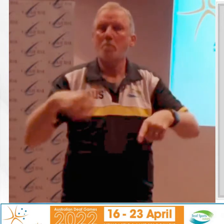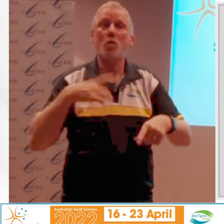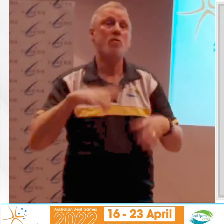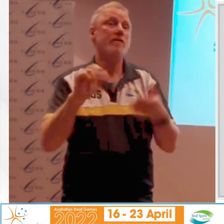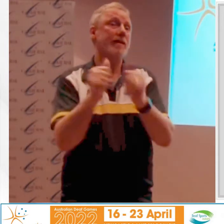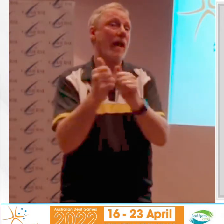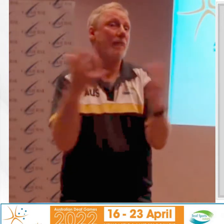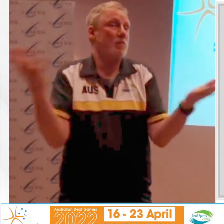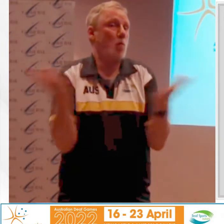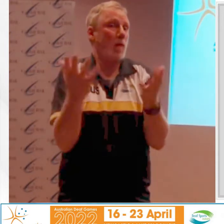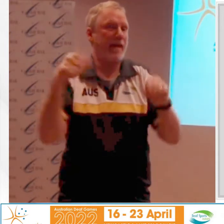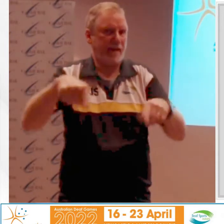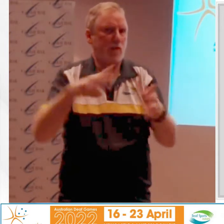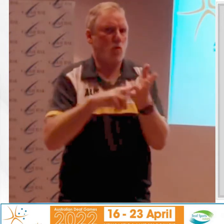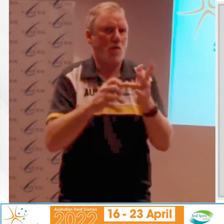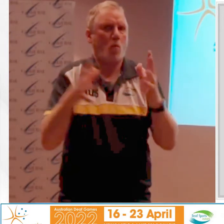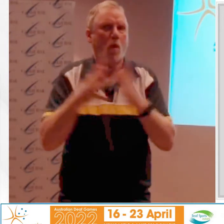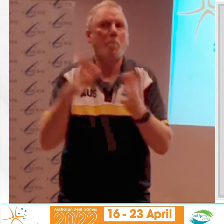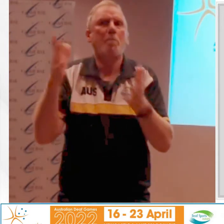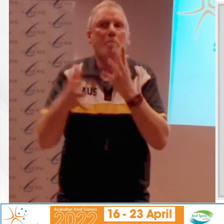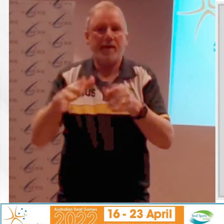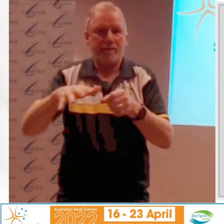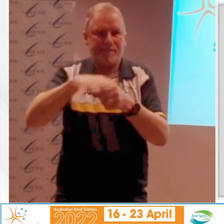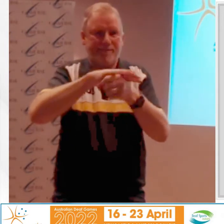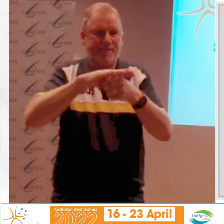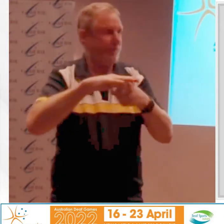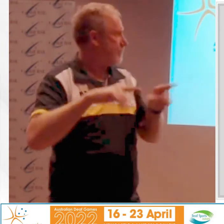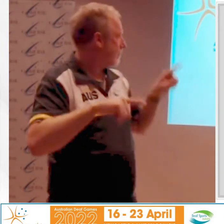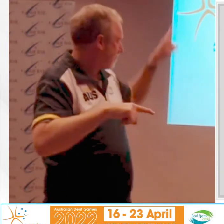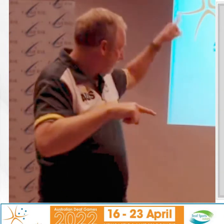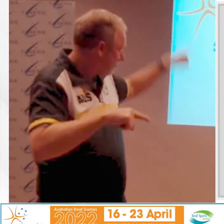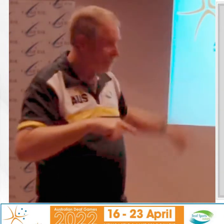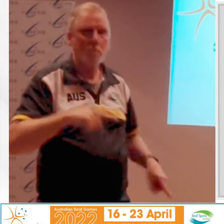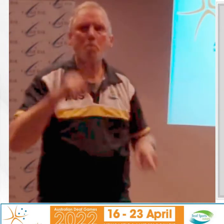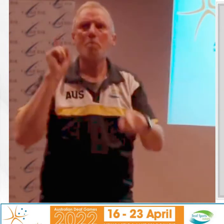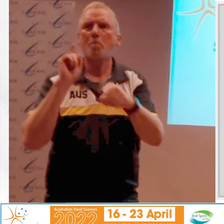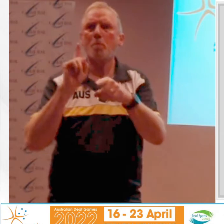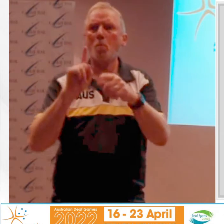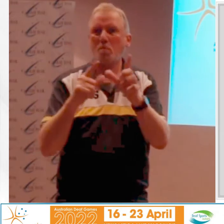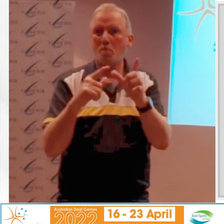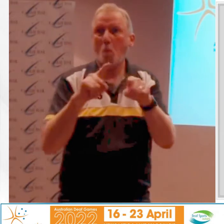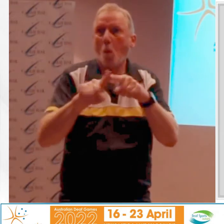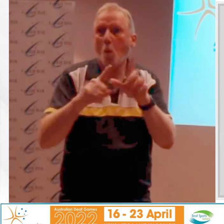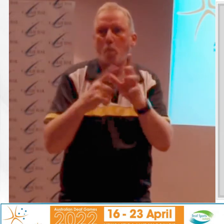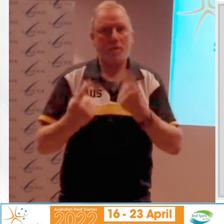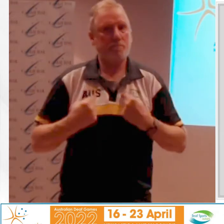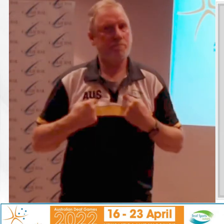that's where the committee was established and a lot of them are from NSW